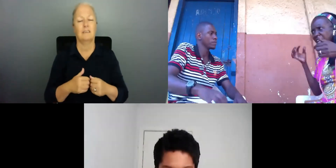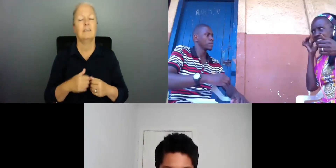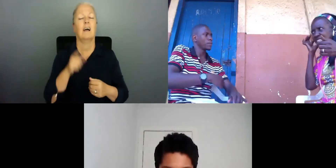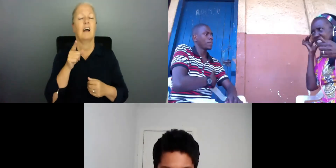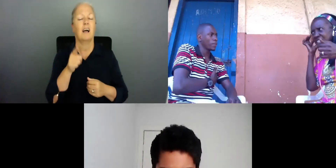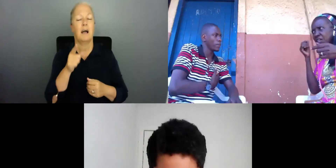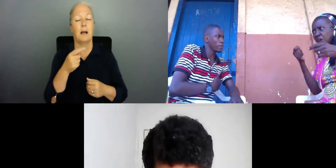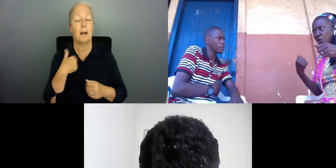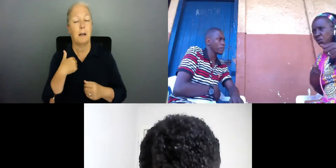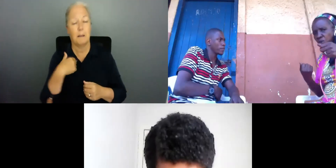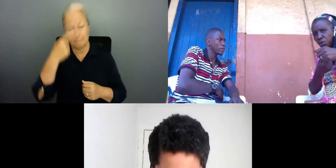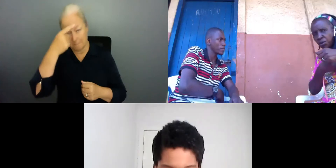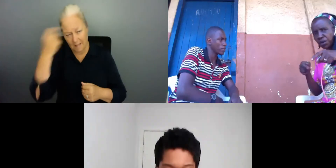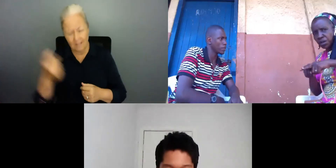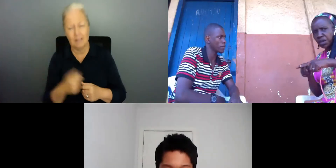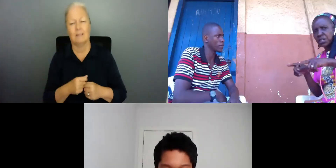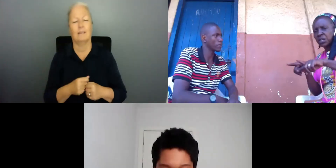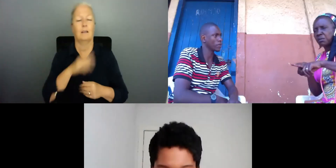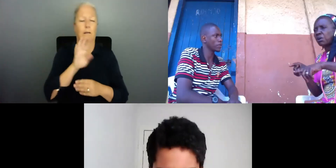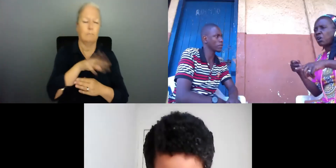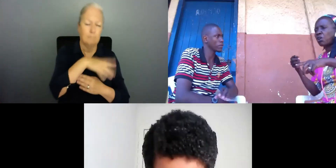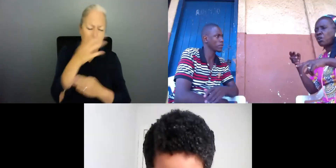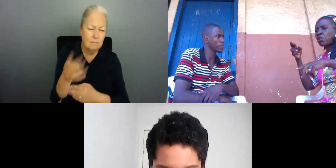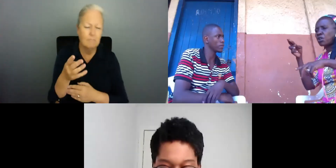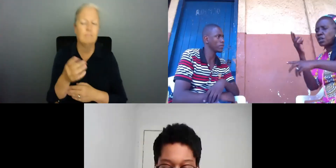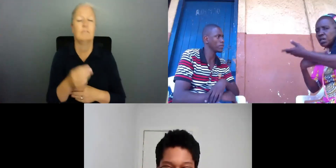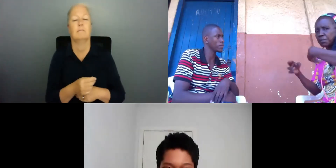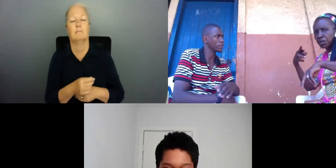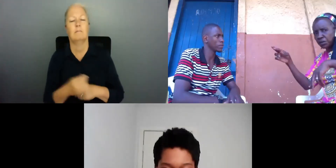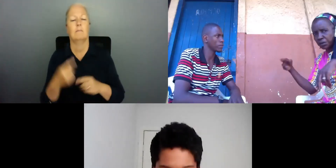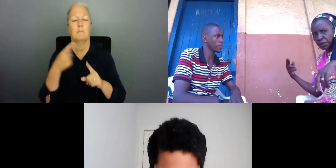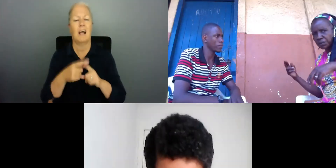and the disability rights movement at the black disabled lives matter of brazil and